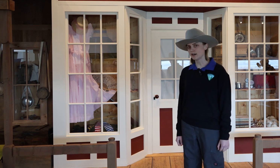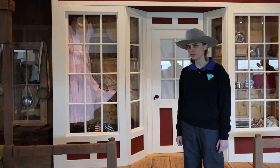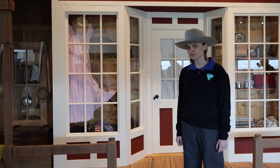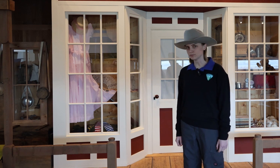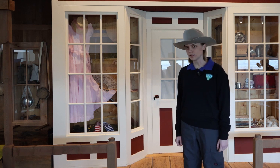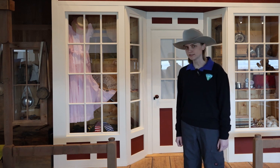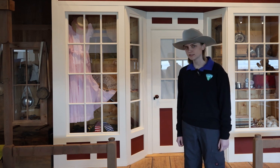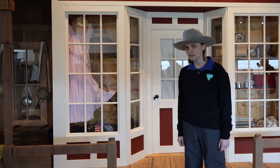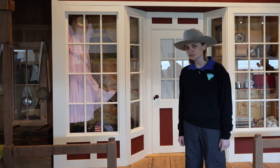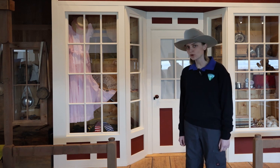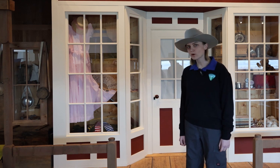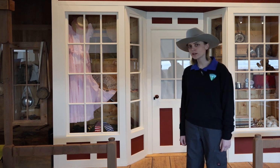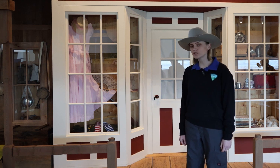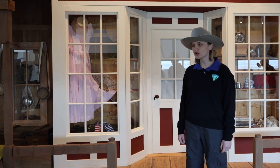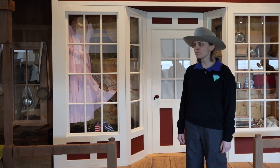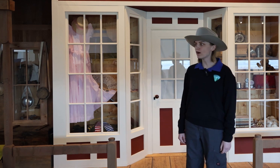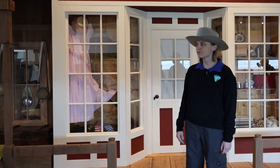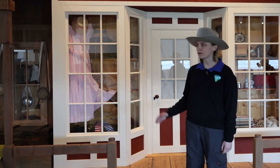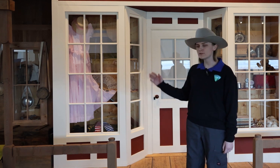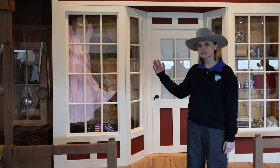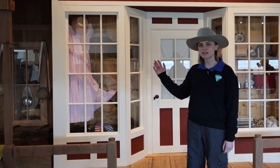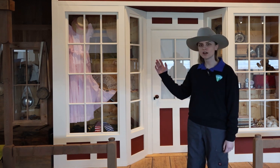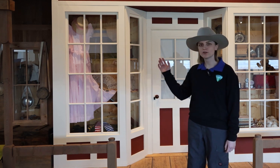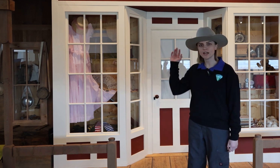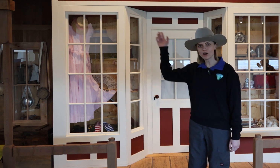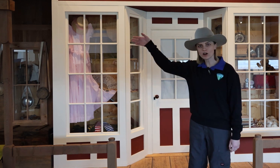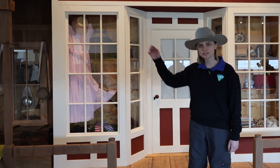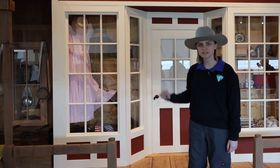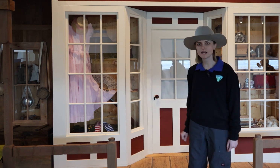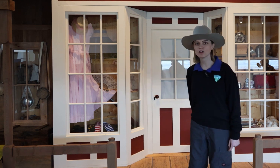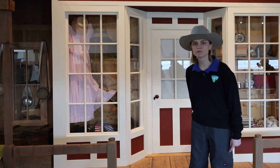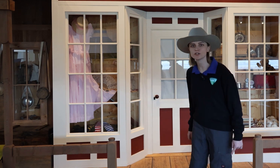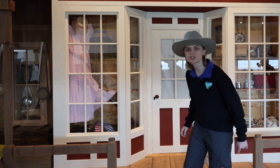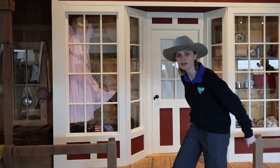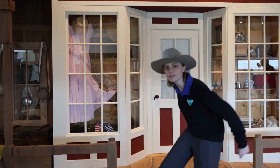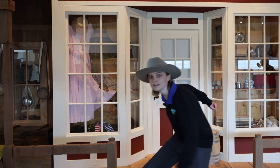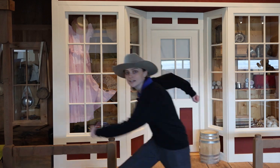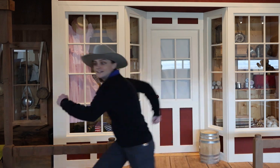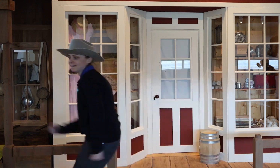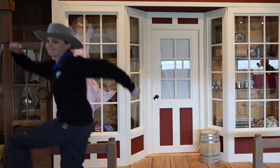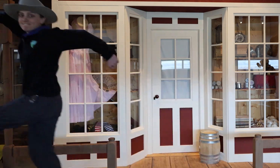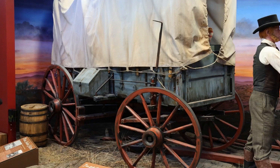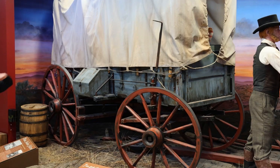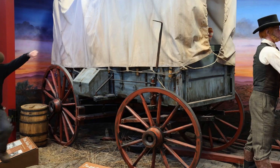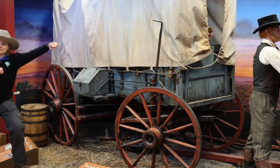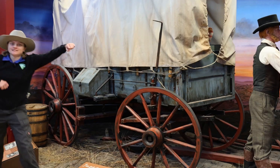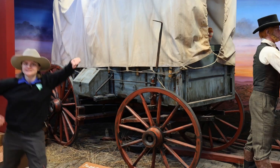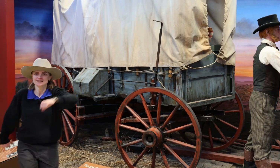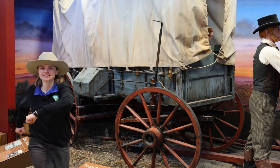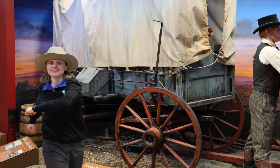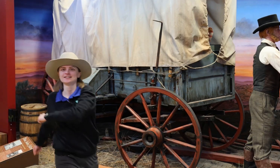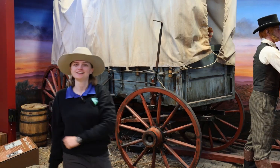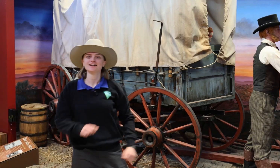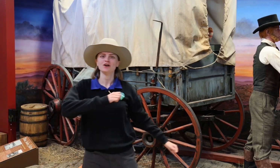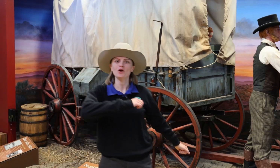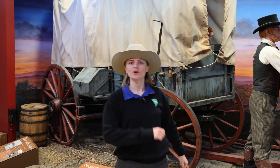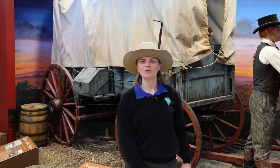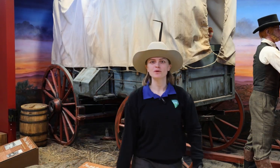have enough supplies? So we’re going to jump off from this town and on to the California Trail.